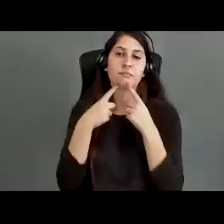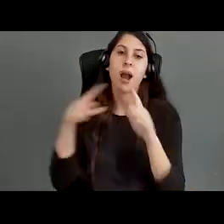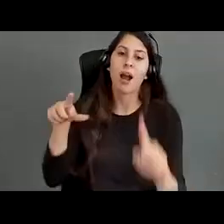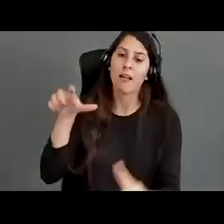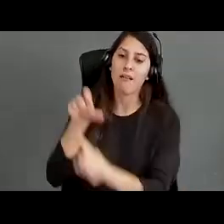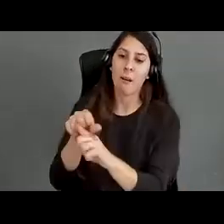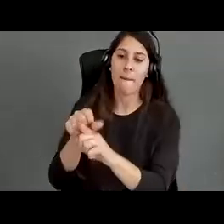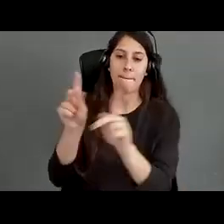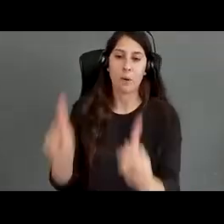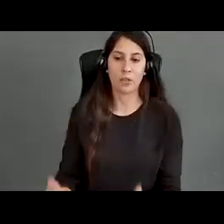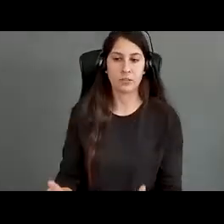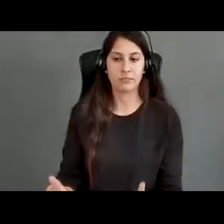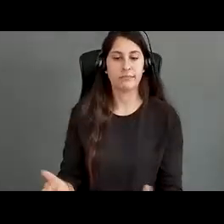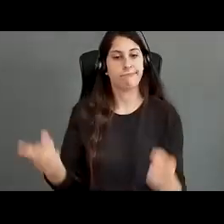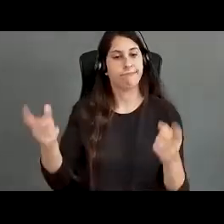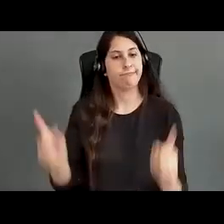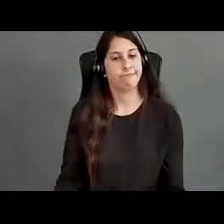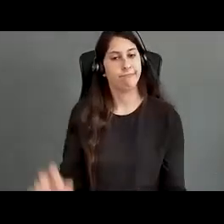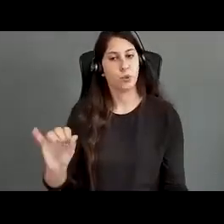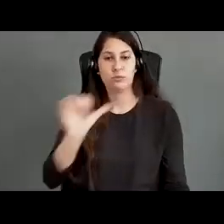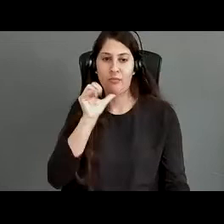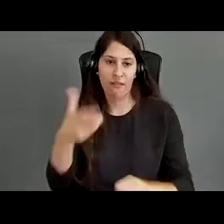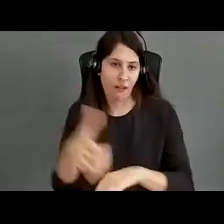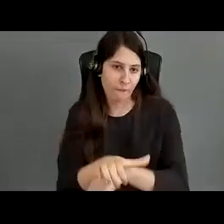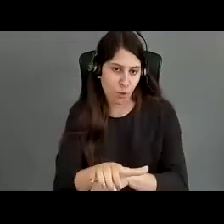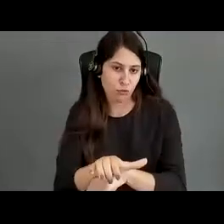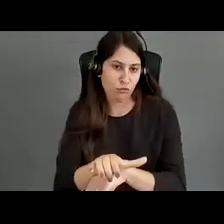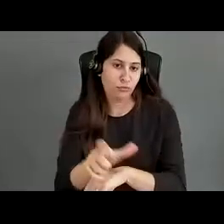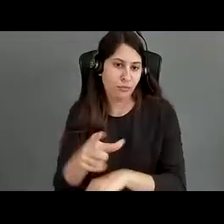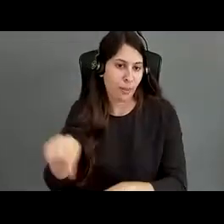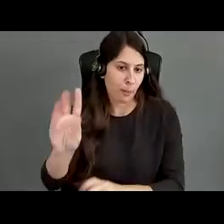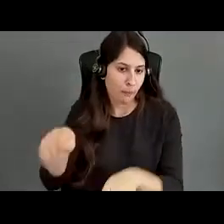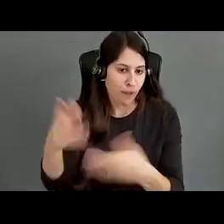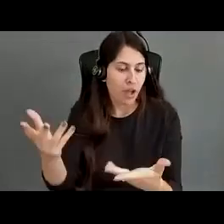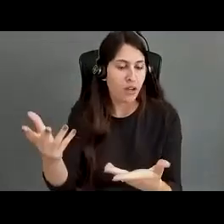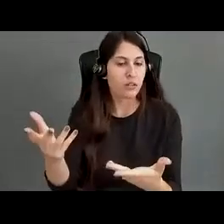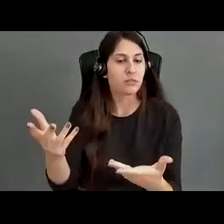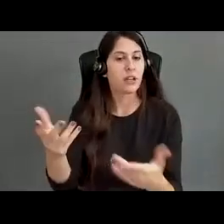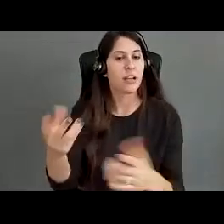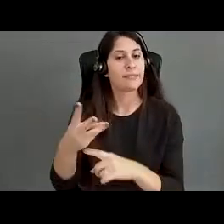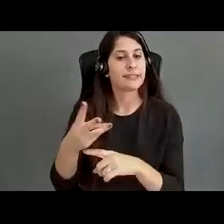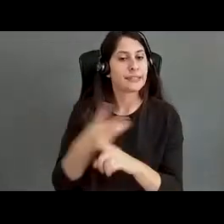your insurance doesn't cover the services they provide or they have a six month waiting list.